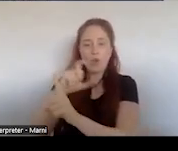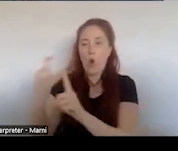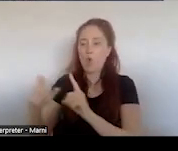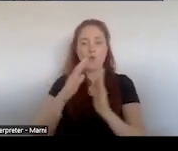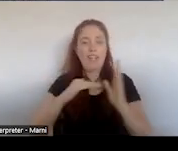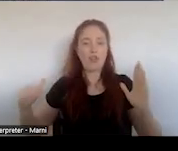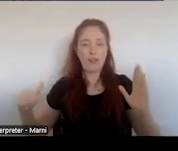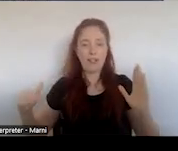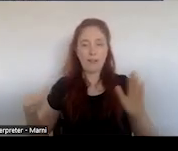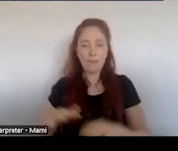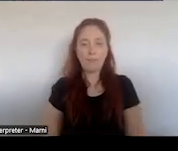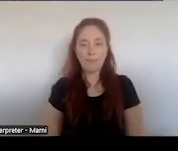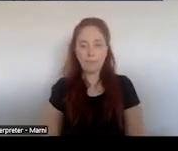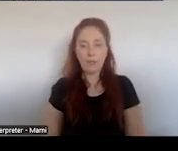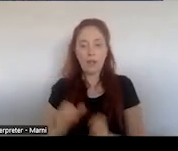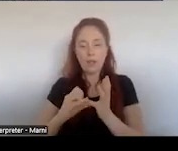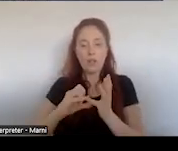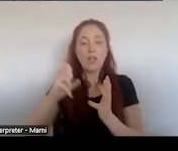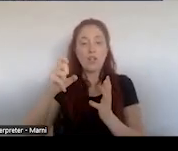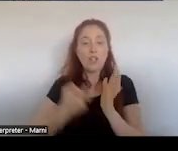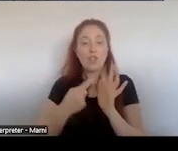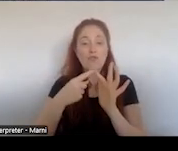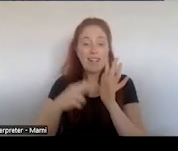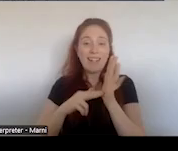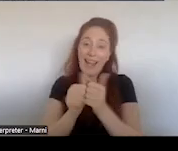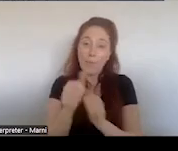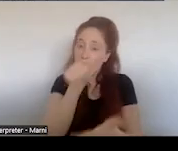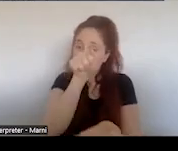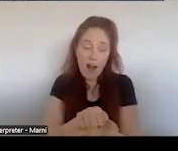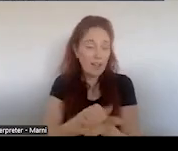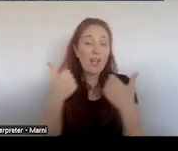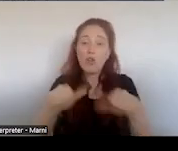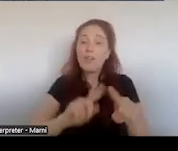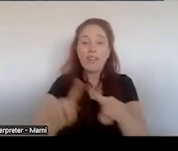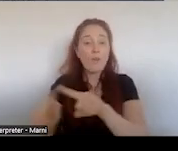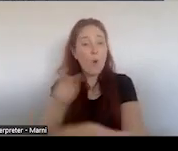games sectors, for us, often use different terminology. At times we have different ways,